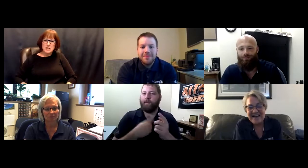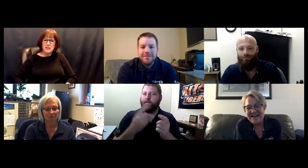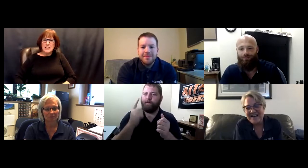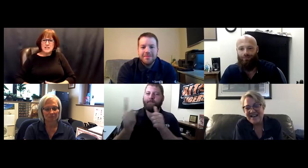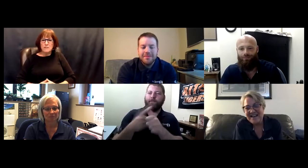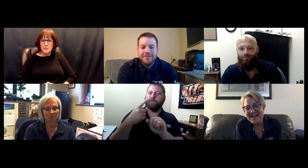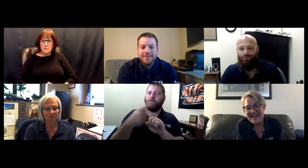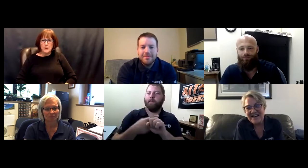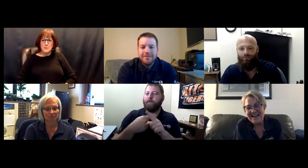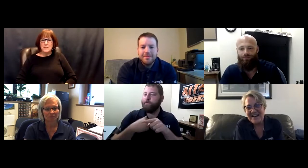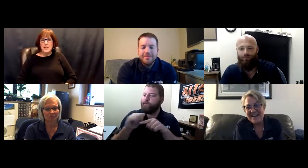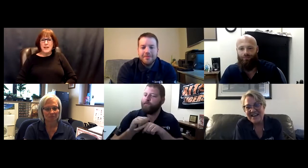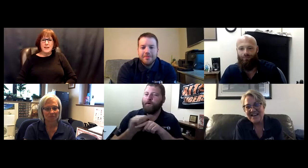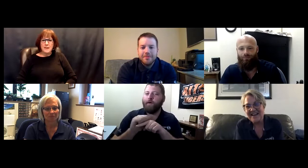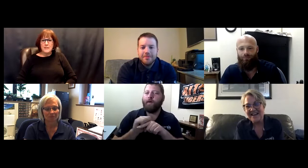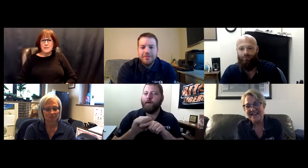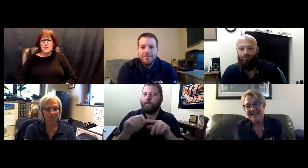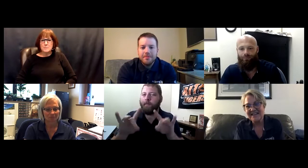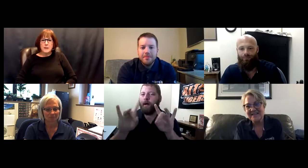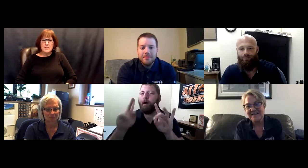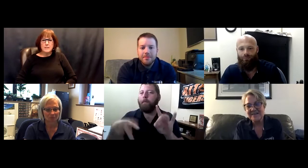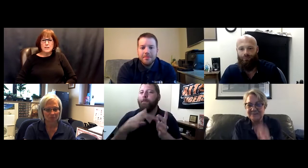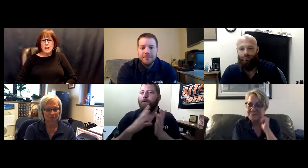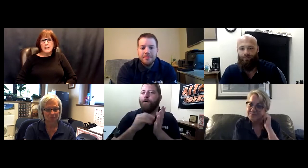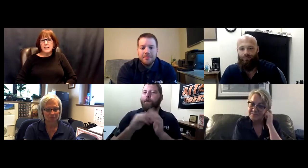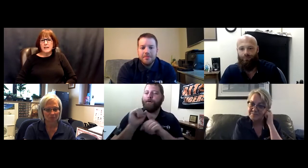last November and the first month of training I was